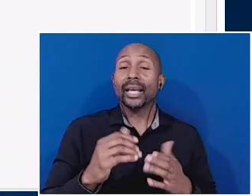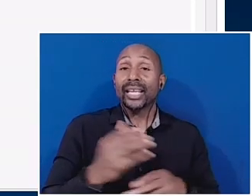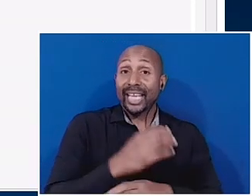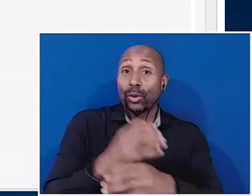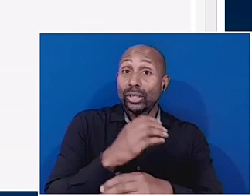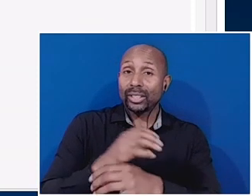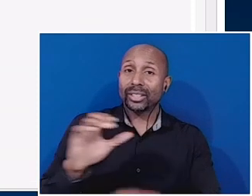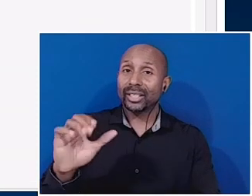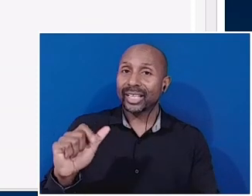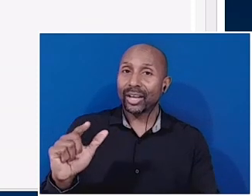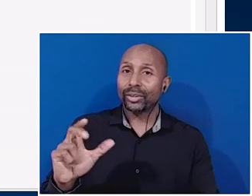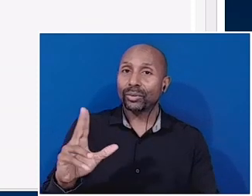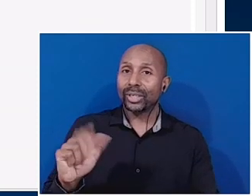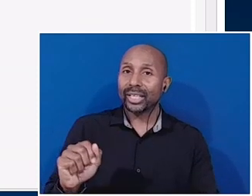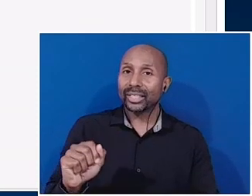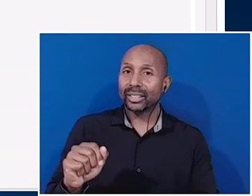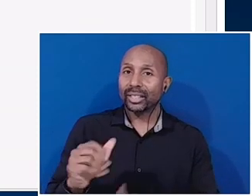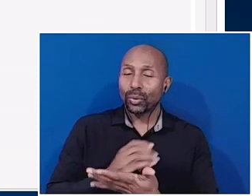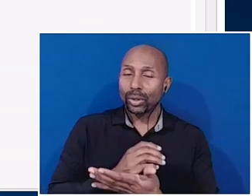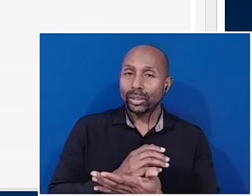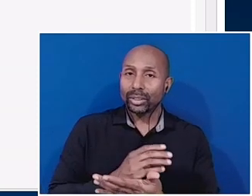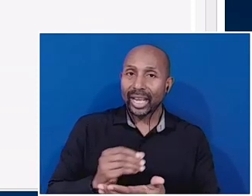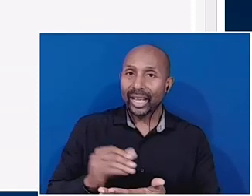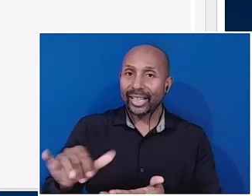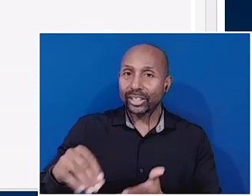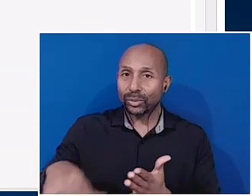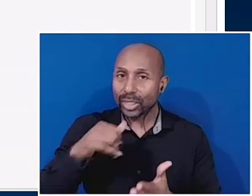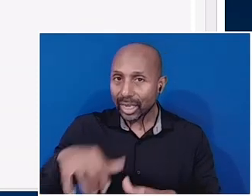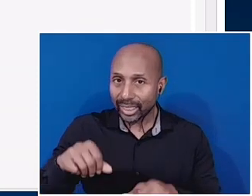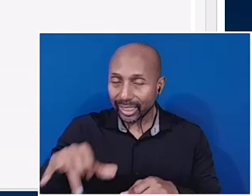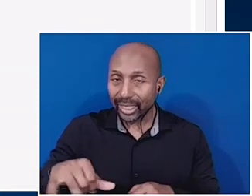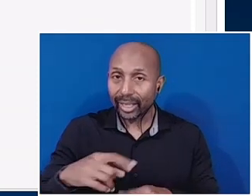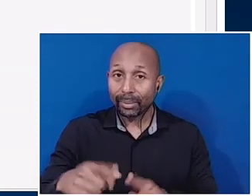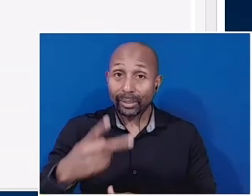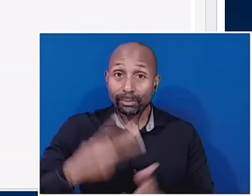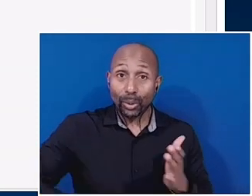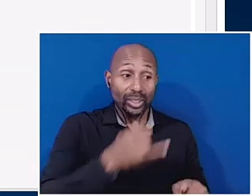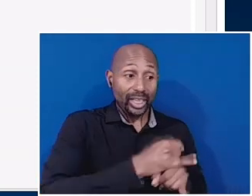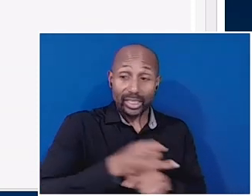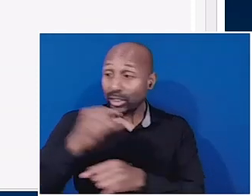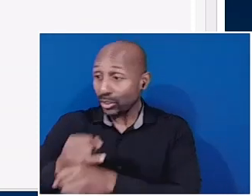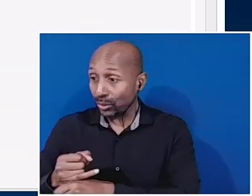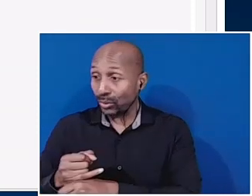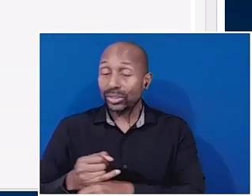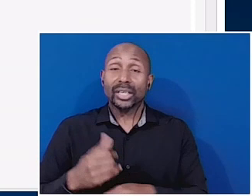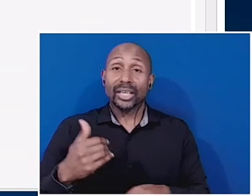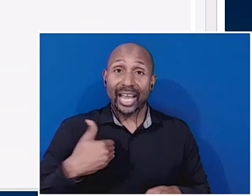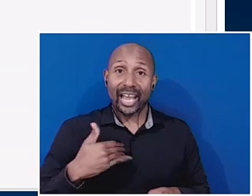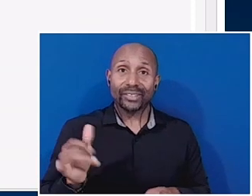the- both institutions are accredited by the same agency, the fact of that